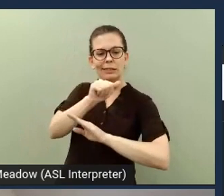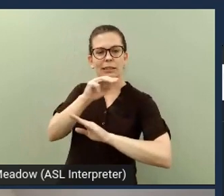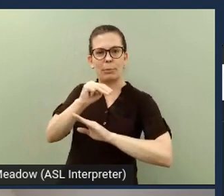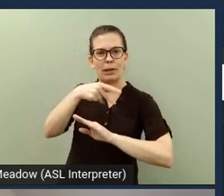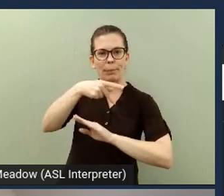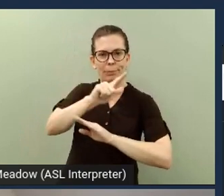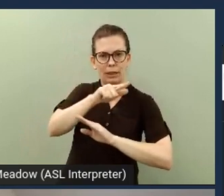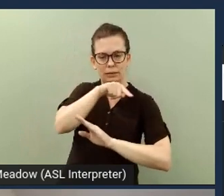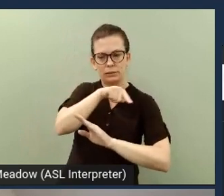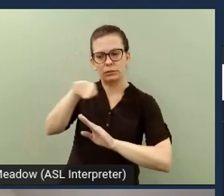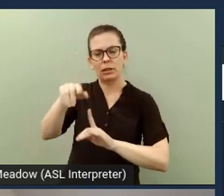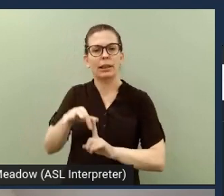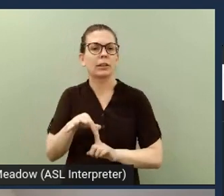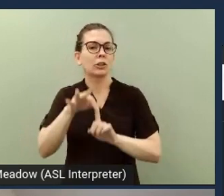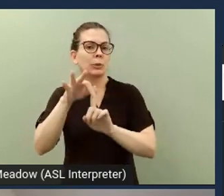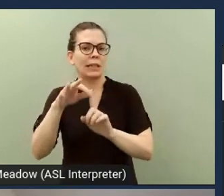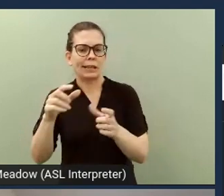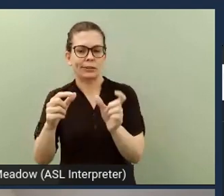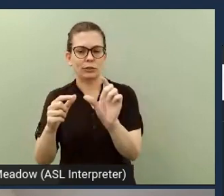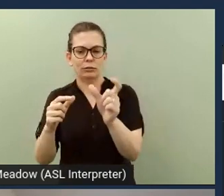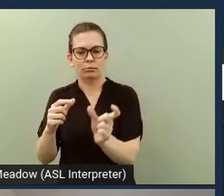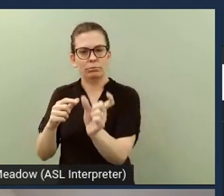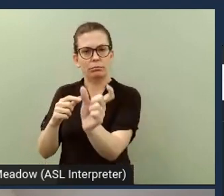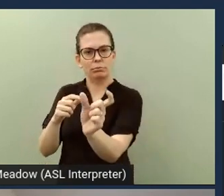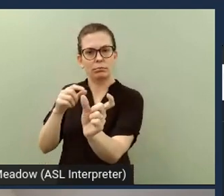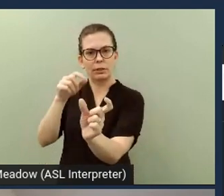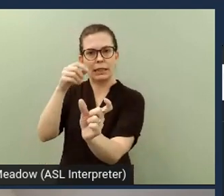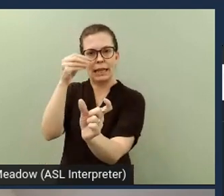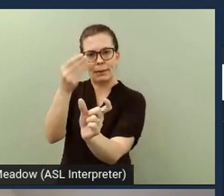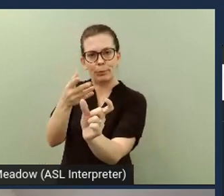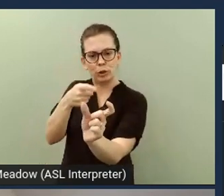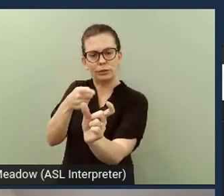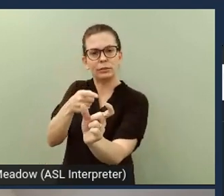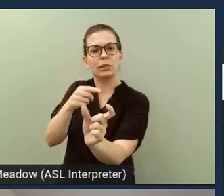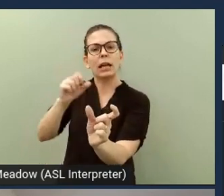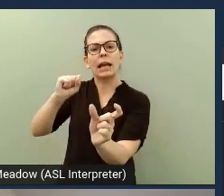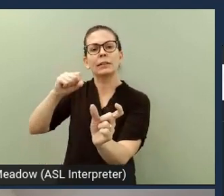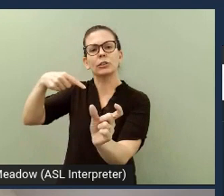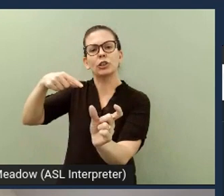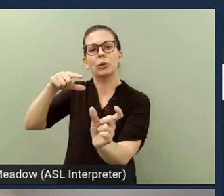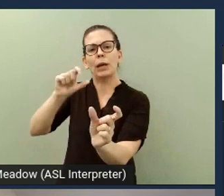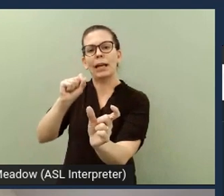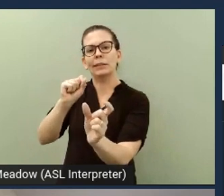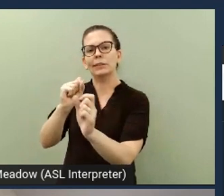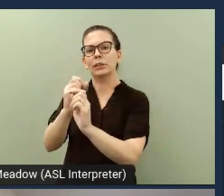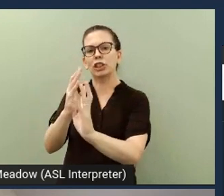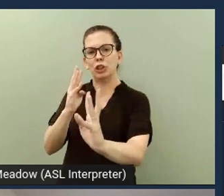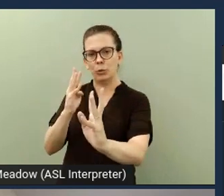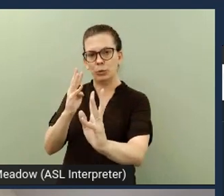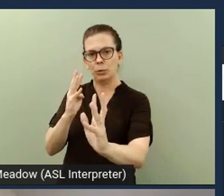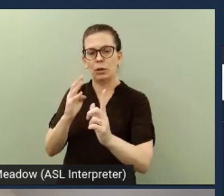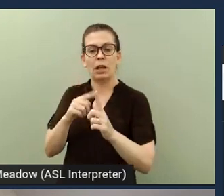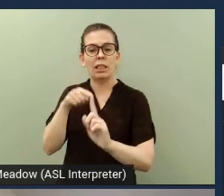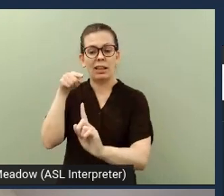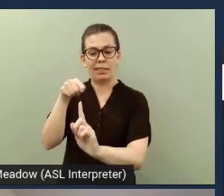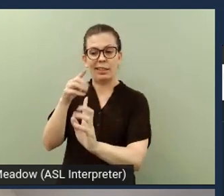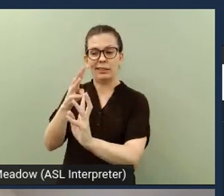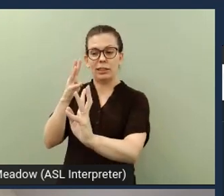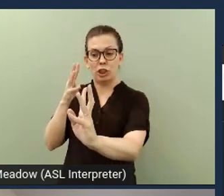a unique token and a set of inputs, to an SQS queue, and then from that SQS queue,